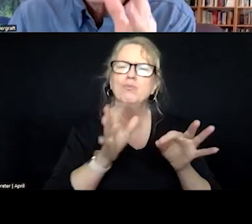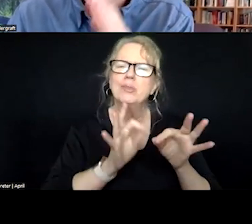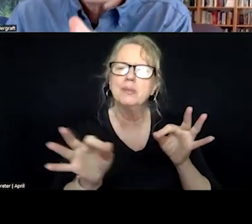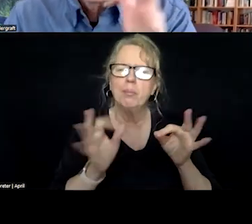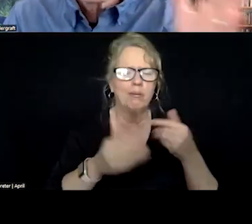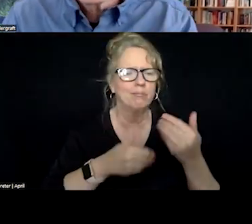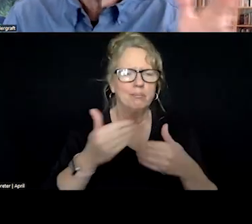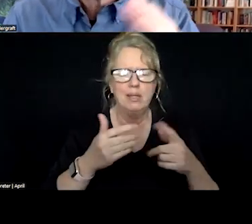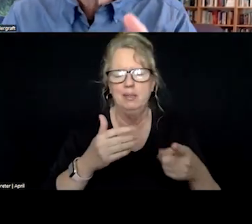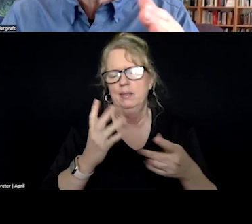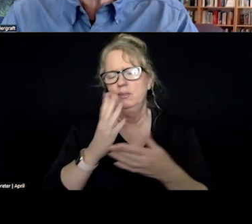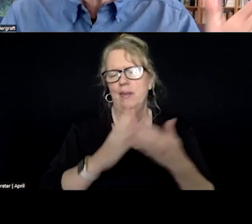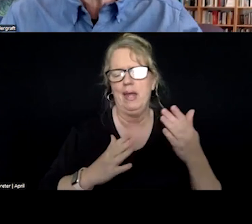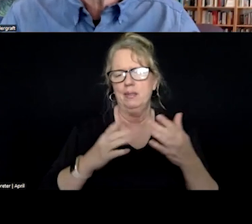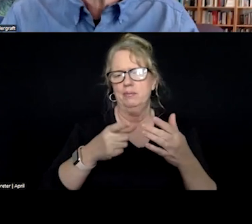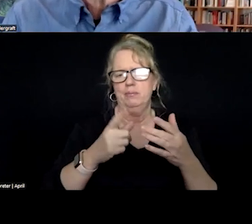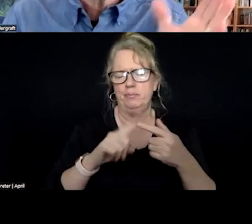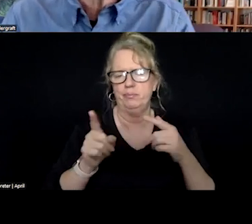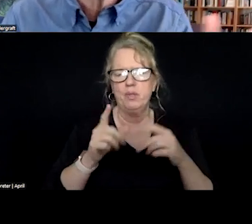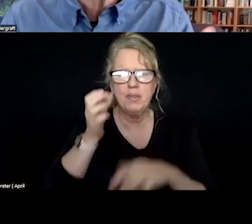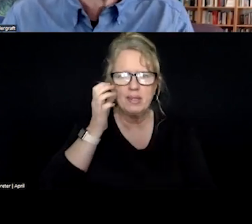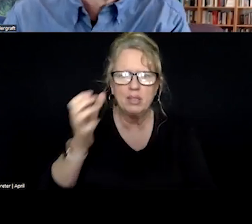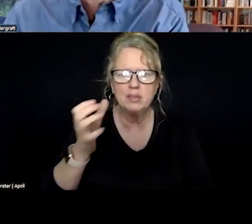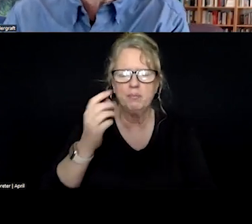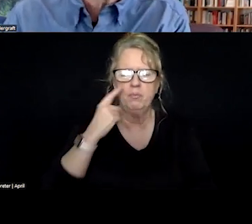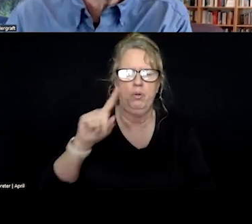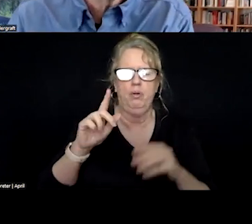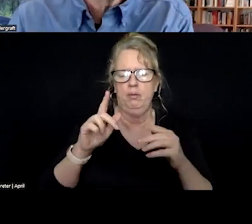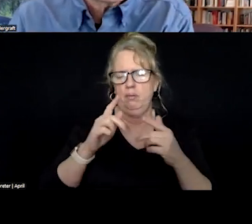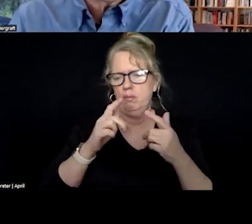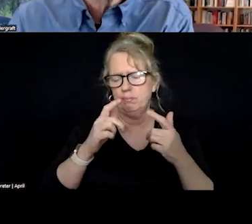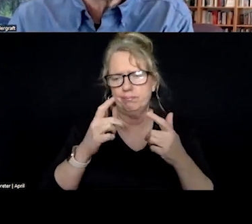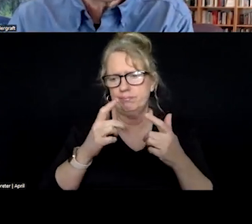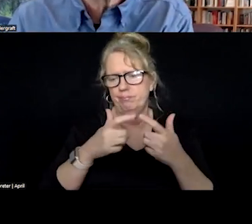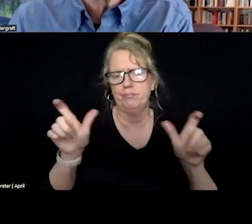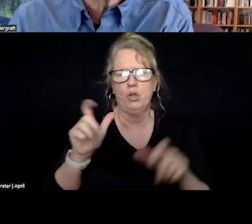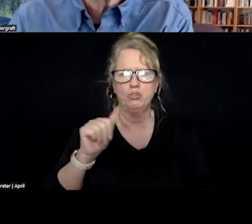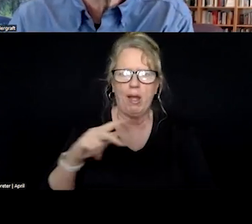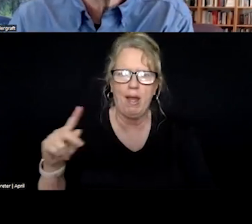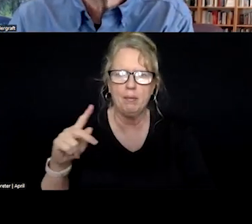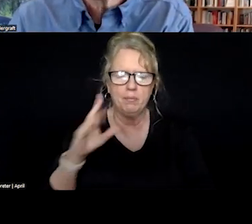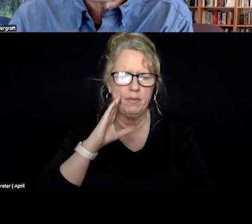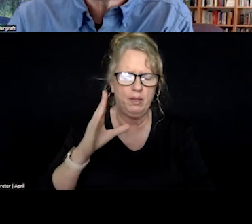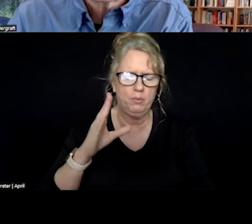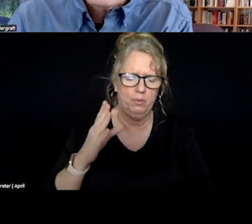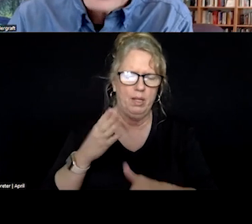THIS IS A SIMPLE PROOF OF CONCEPT FOR THE LARGER APP THAT ALLOWS IT IS API USING.